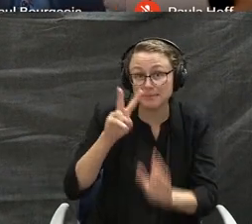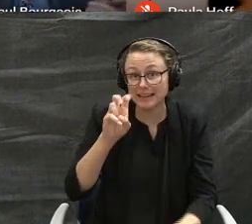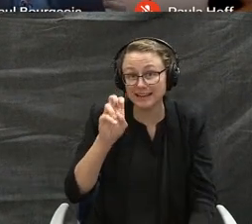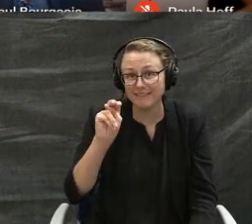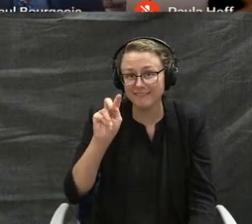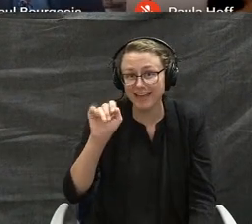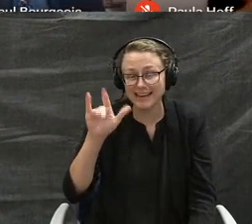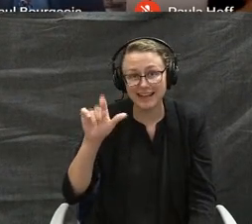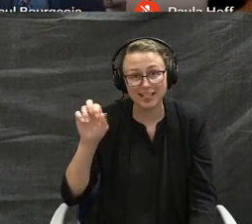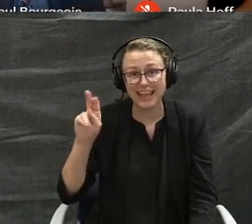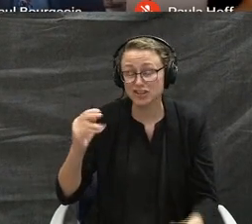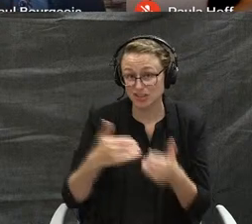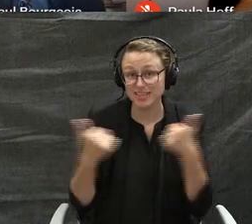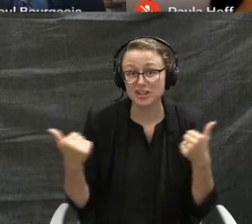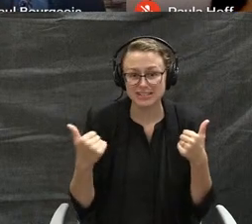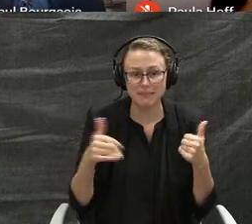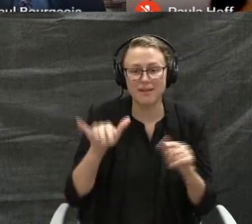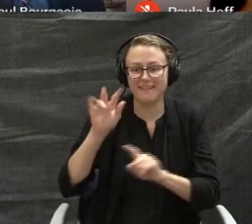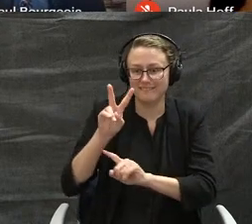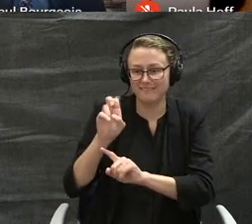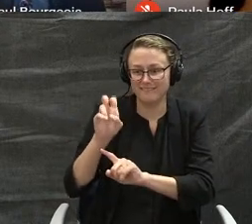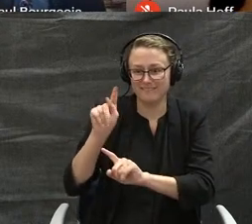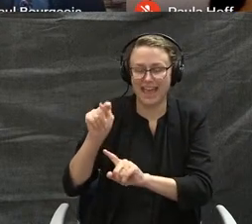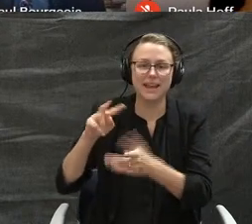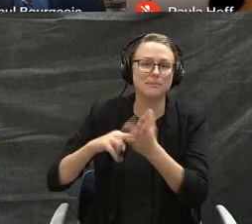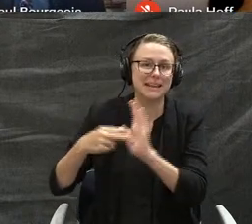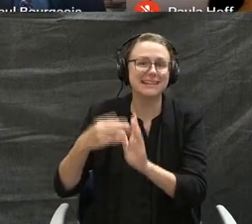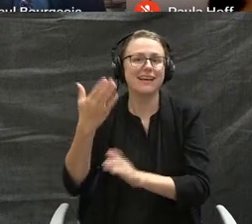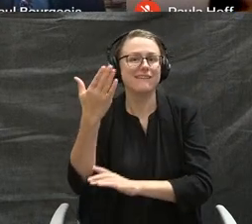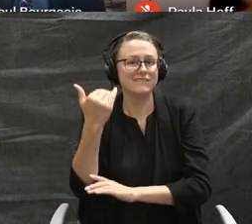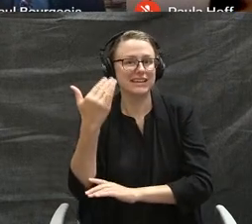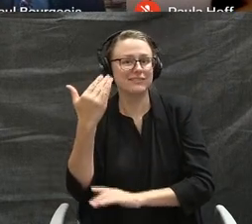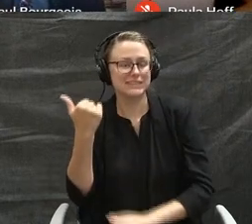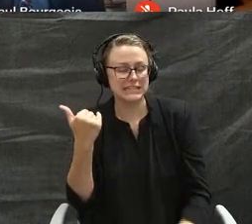ventilacion is the 15 cubic feet per minute that is drawn into a